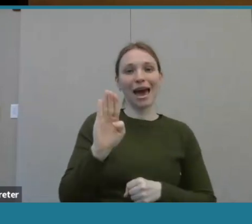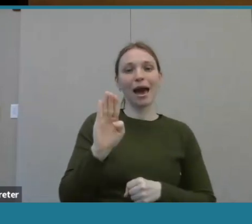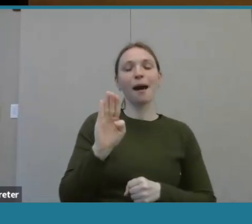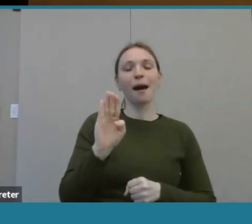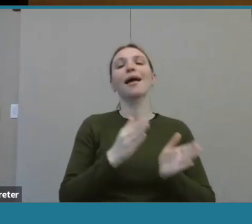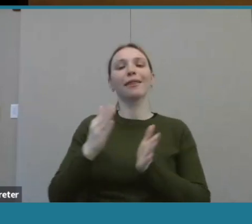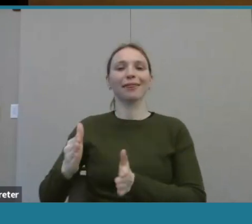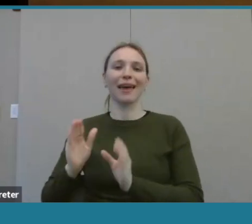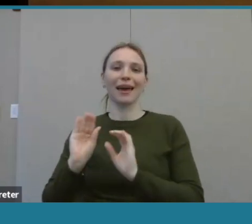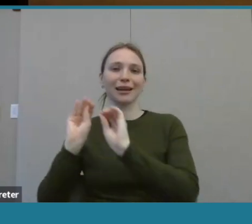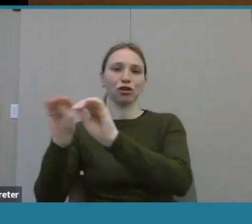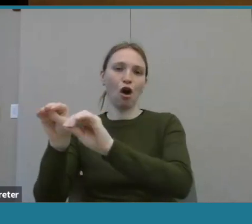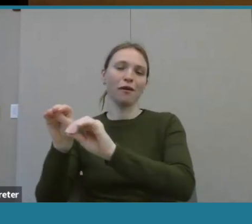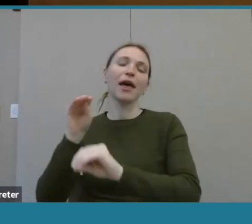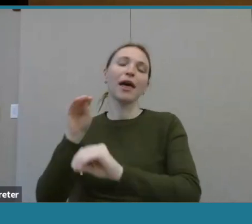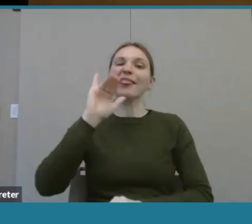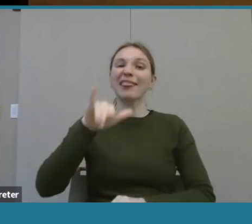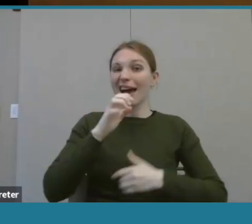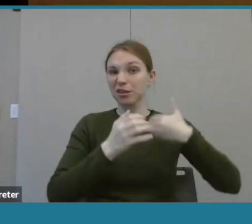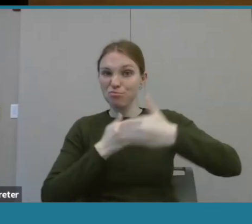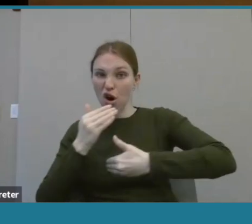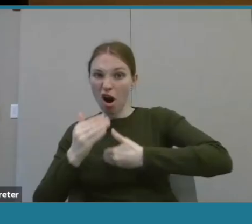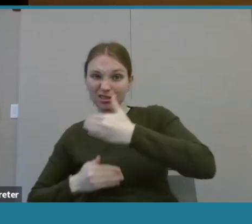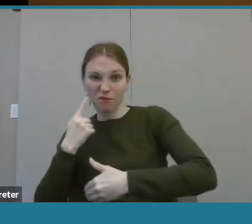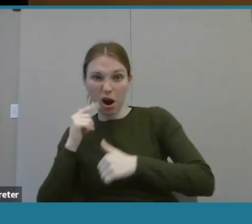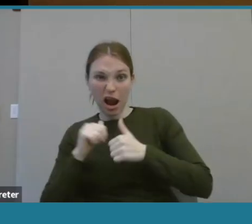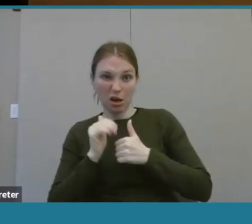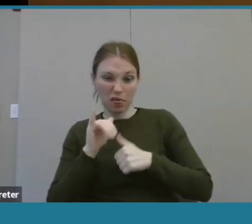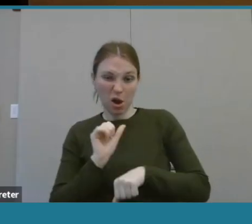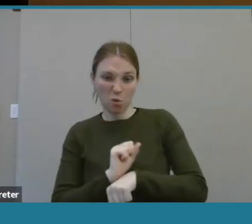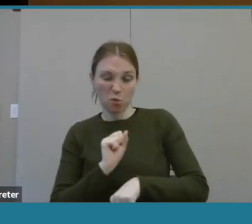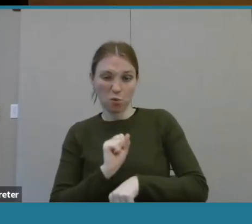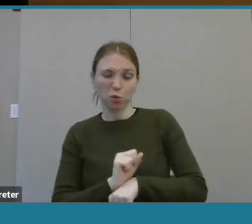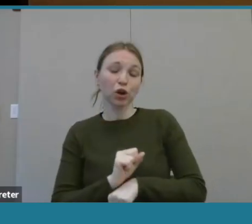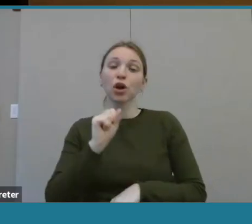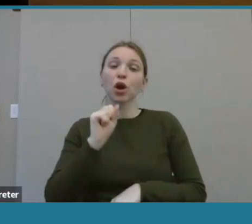So that's how interpretive sign making happens here at Lincoln Park Zoo regularly. That's how these signs were worked on as well, which really meant